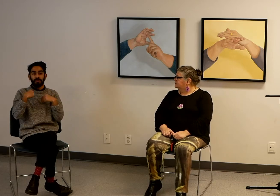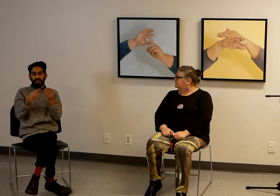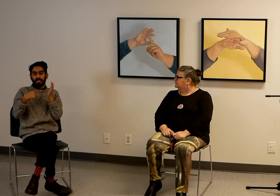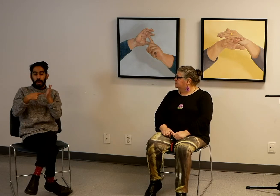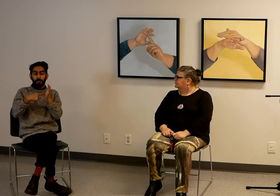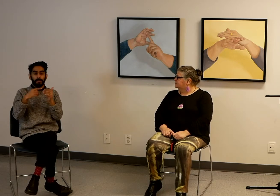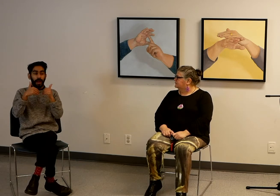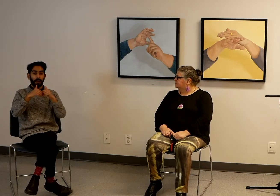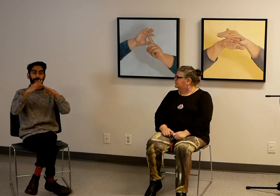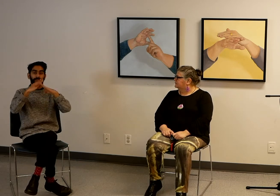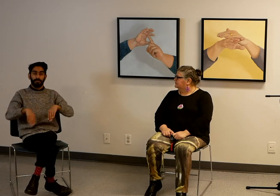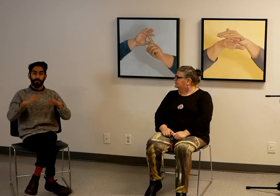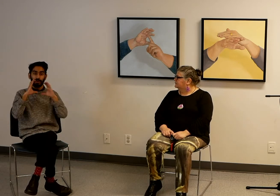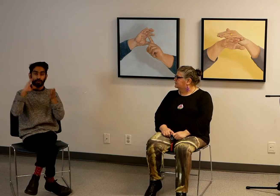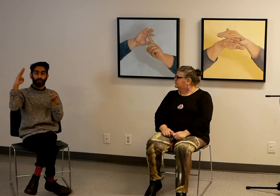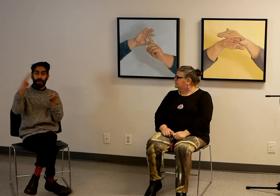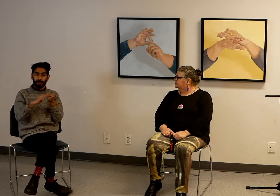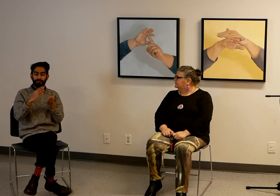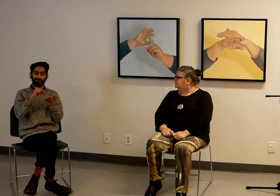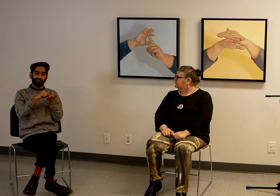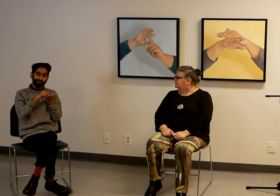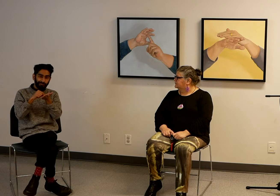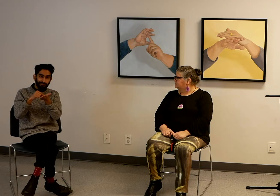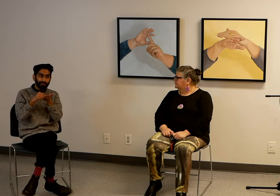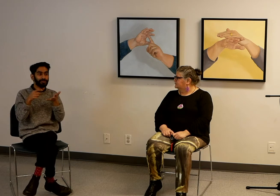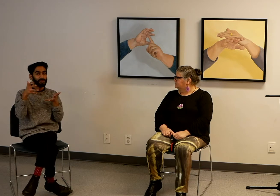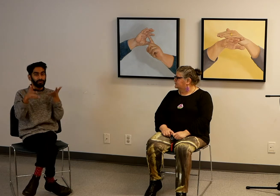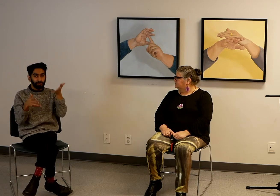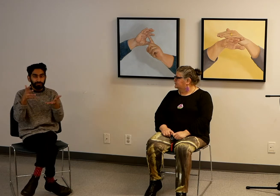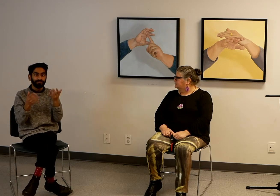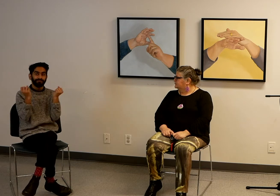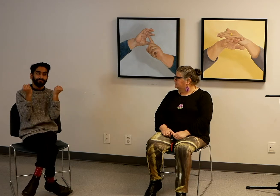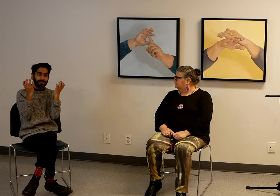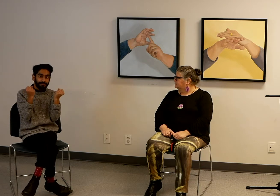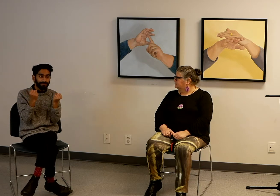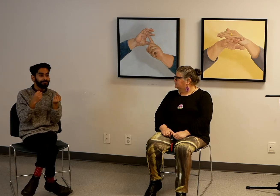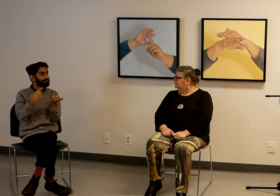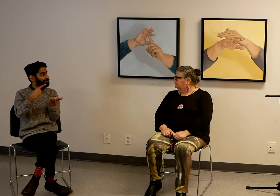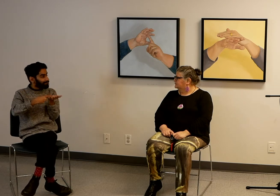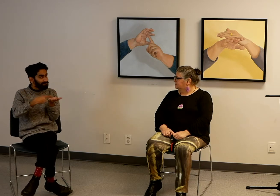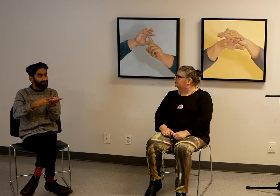Um, it would be nice to be able to get rid of that. For example, writing back and forth with people being able to gesture or